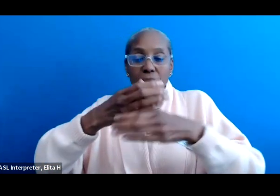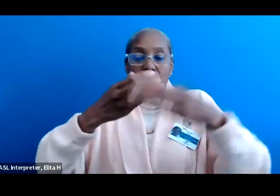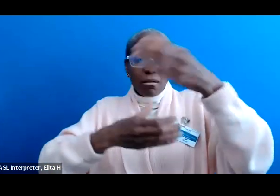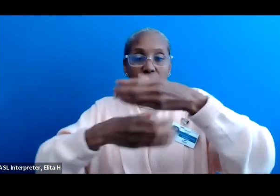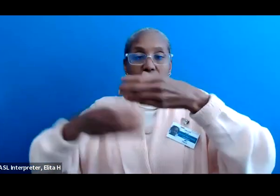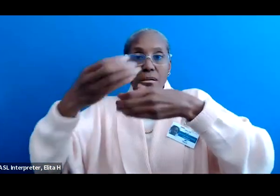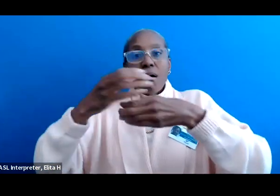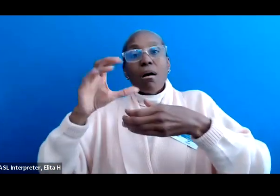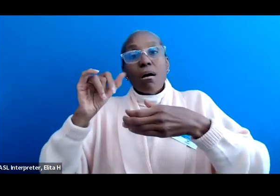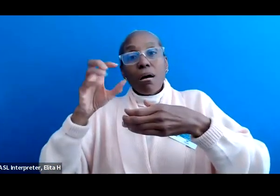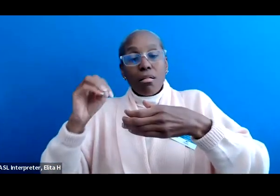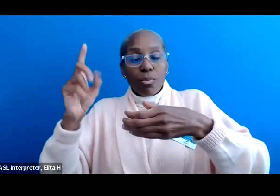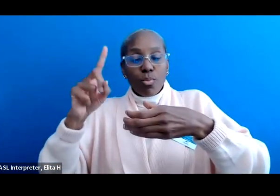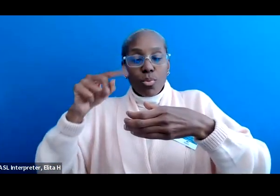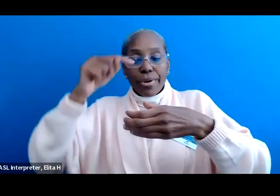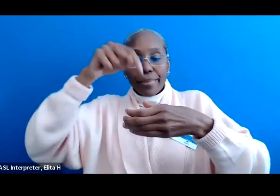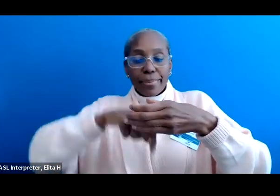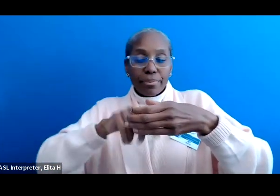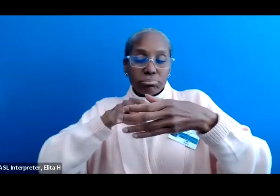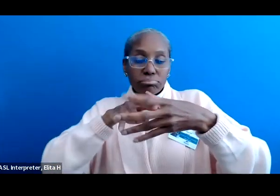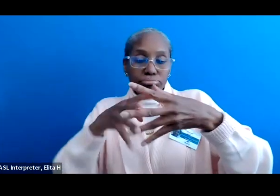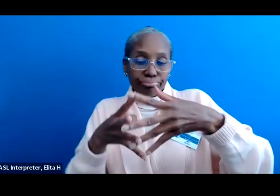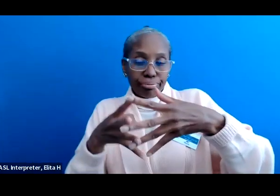those little bones on your backbone.